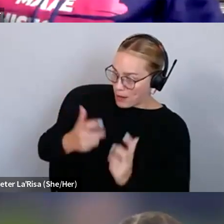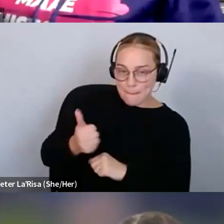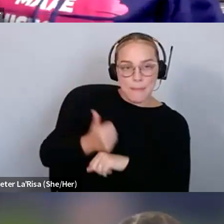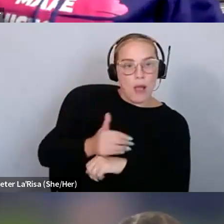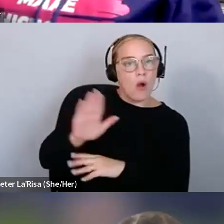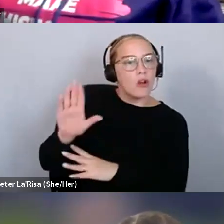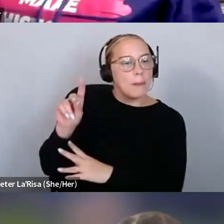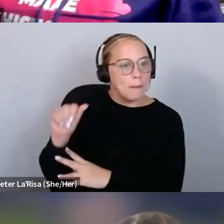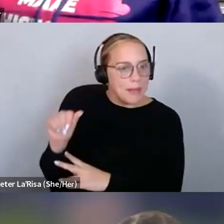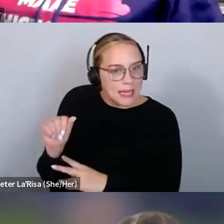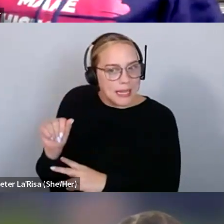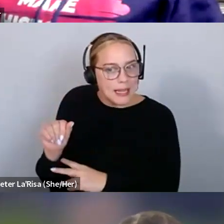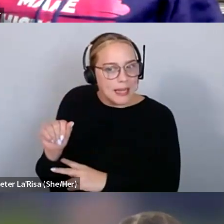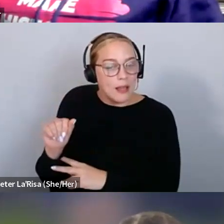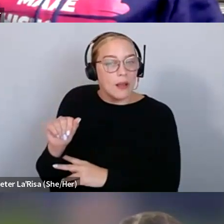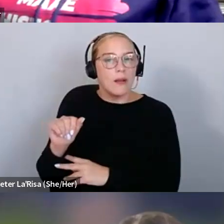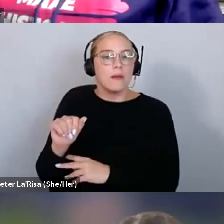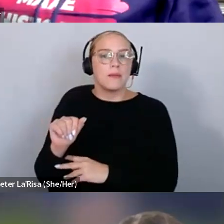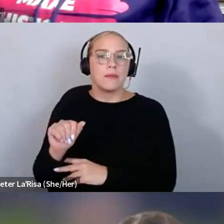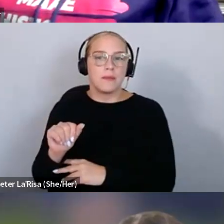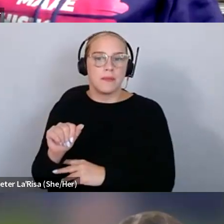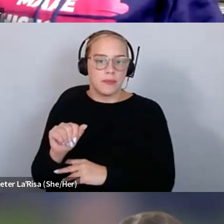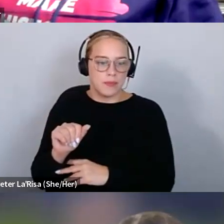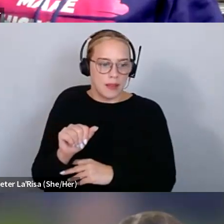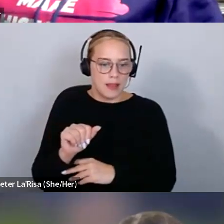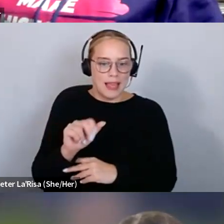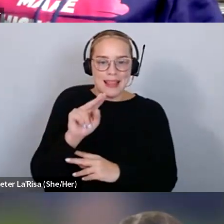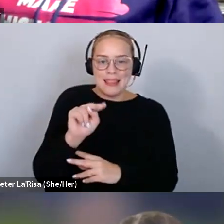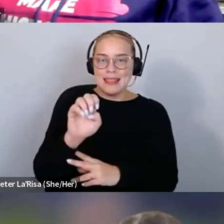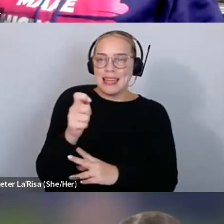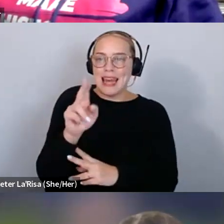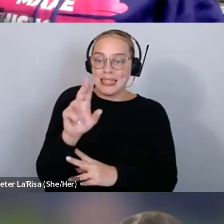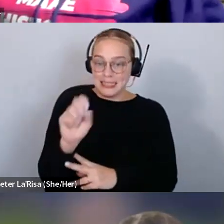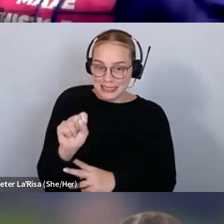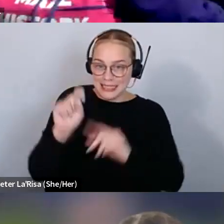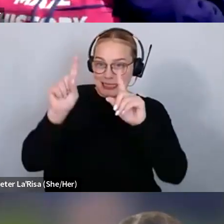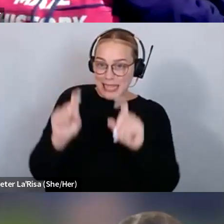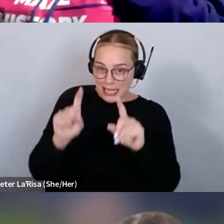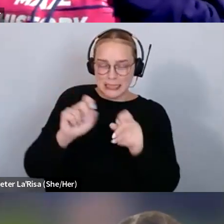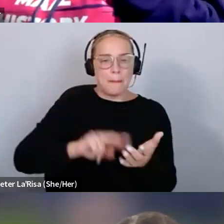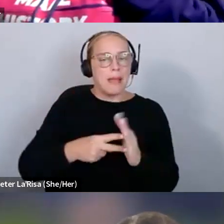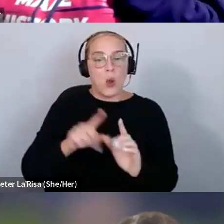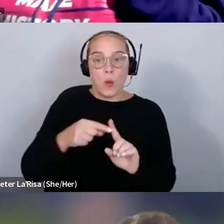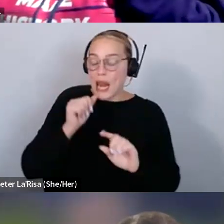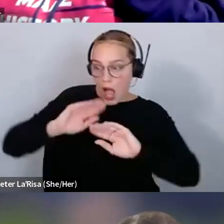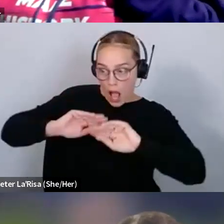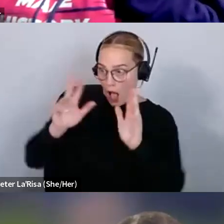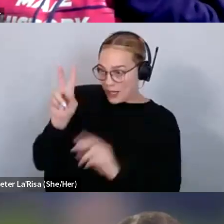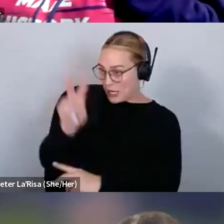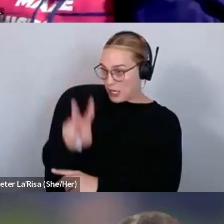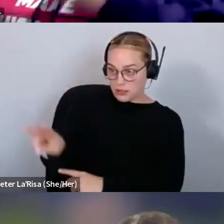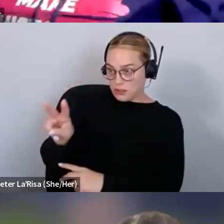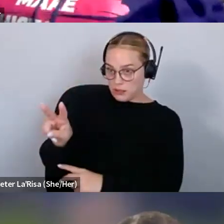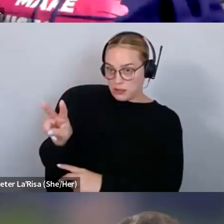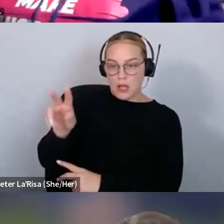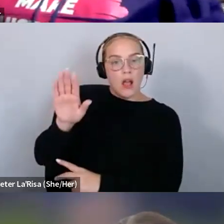is ask for documentation that shows that she needs this accommodation based